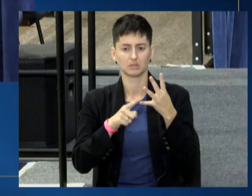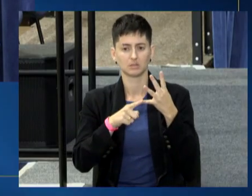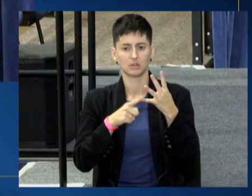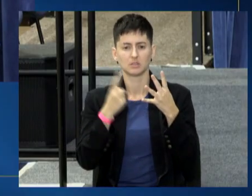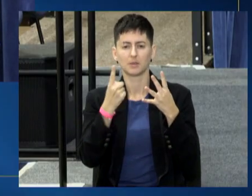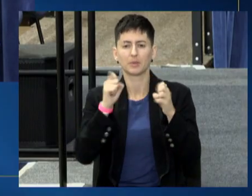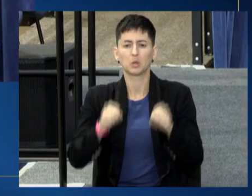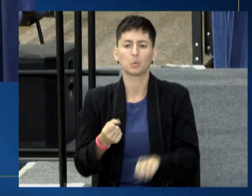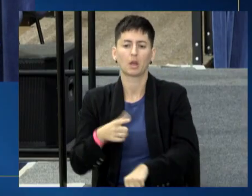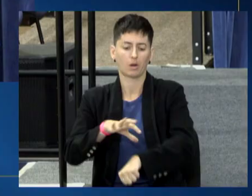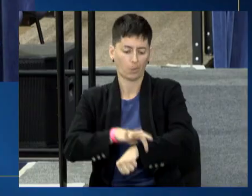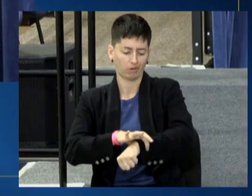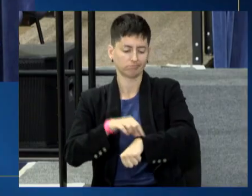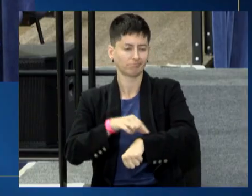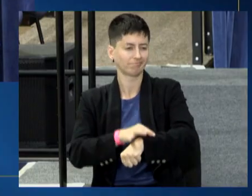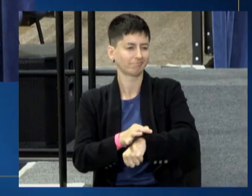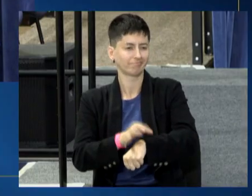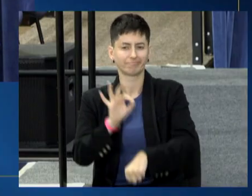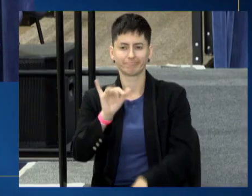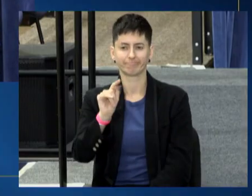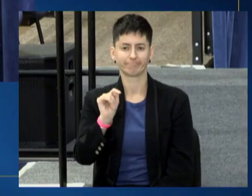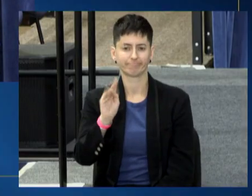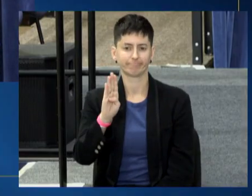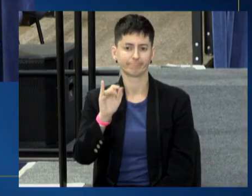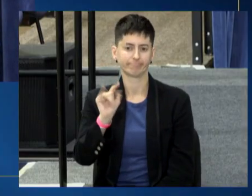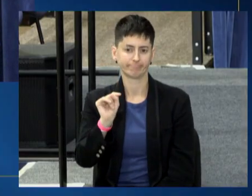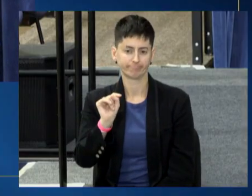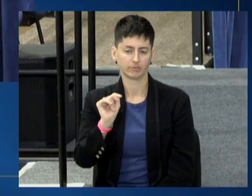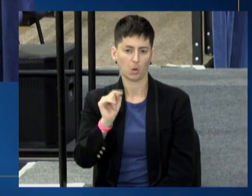Because we want to understand what's the feasibility of deploying these in trials.